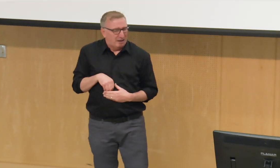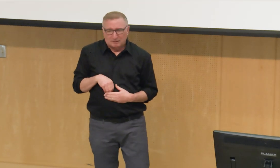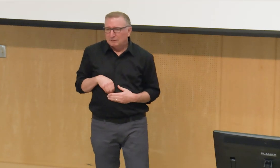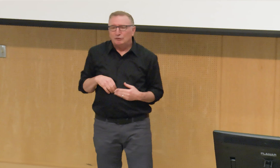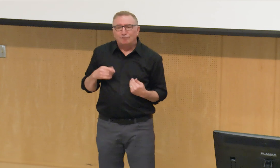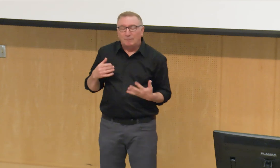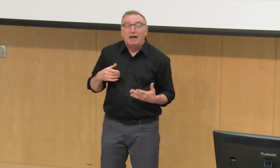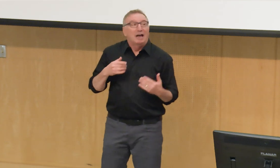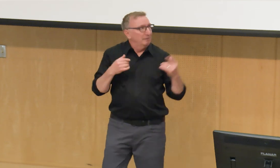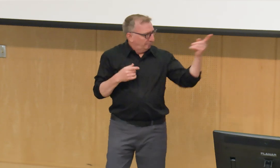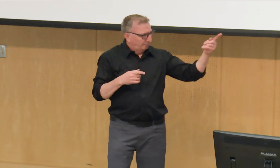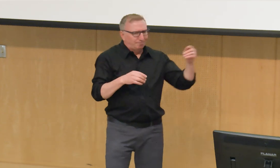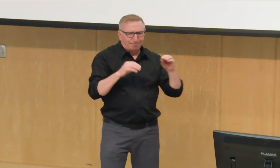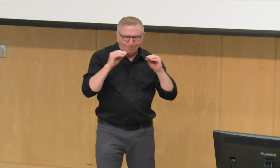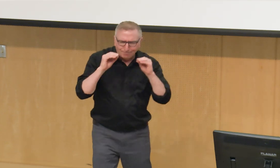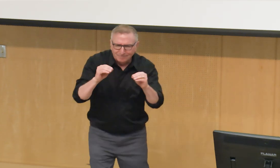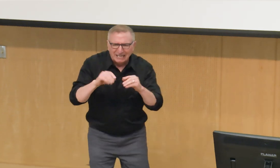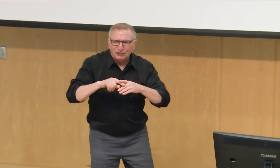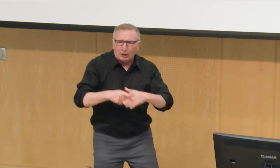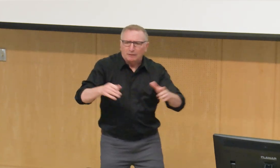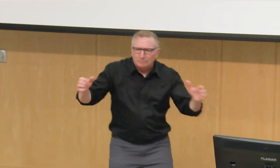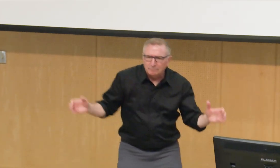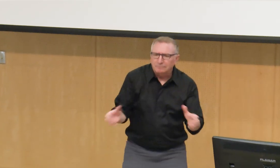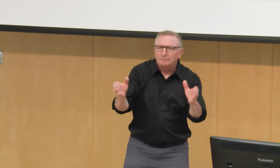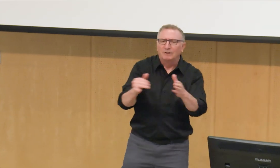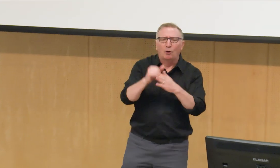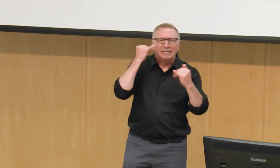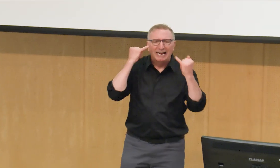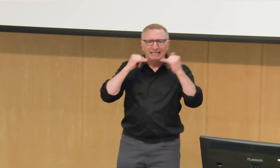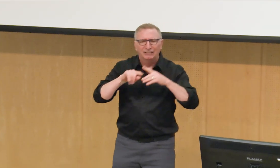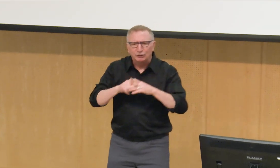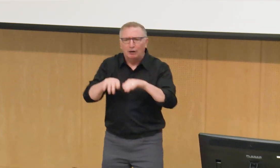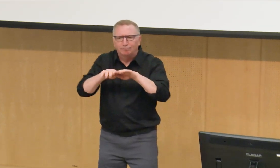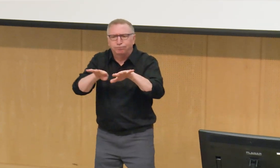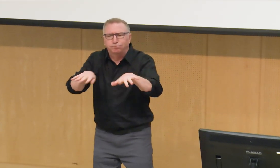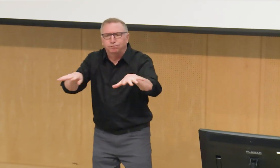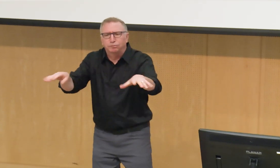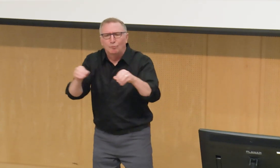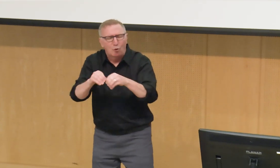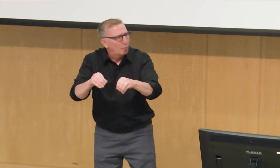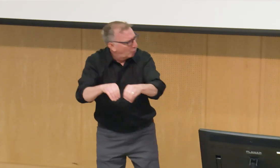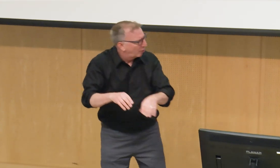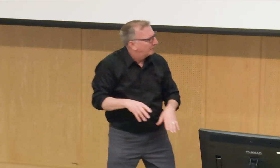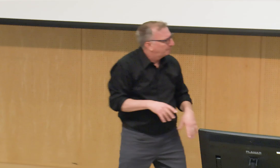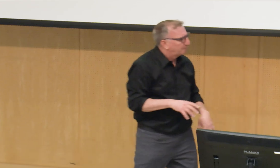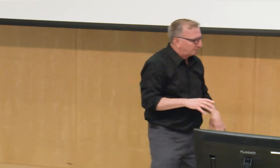we didn't have access to that at that time, and since then, people have taken their workshops and that has spread far and wide.